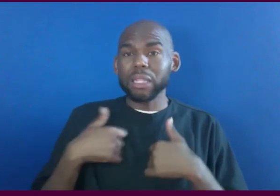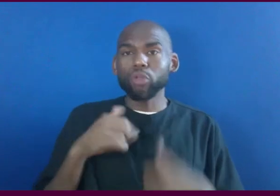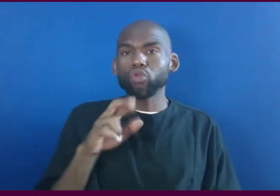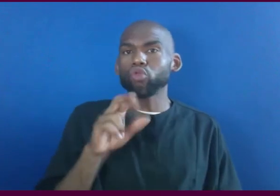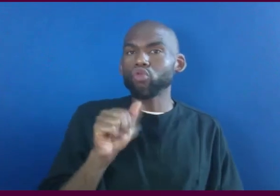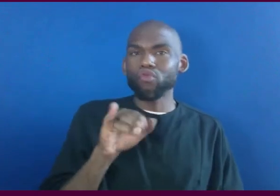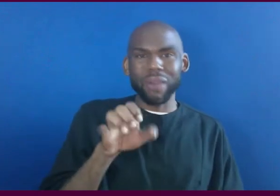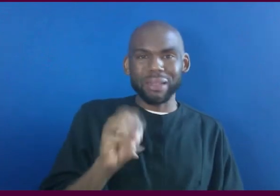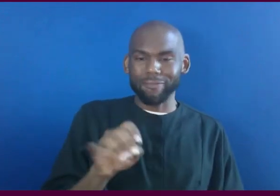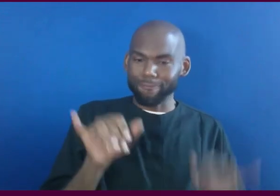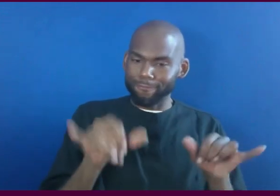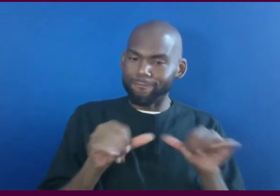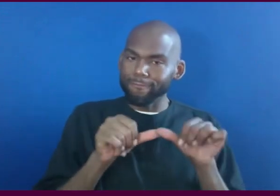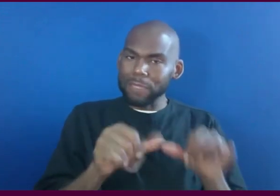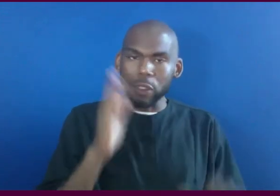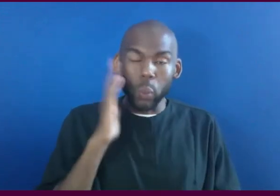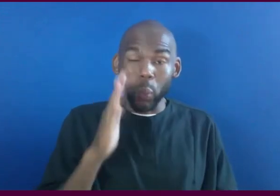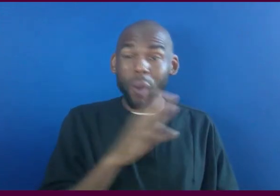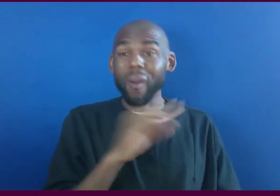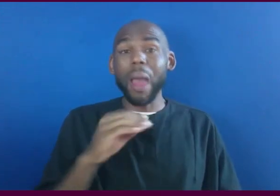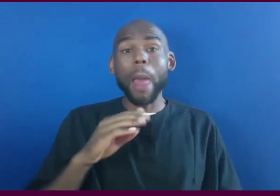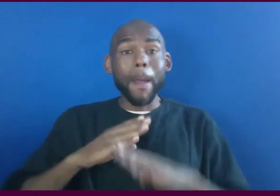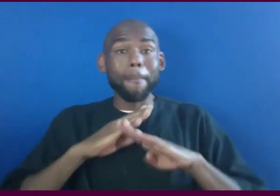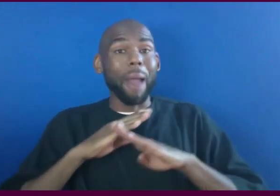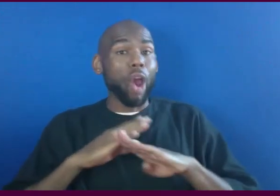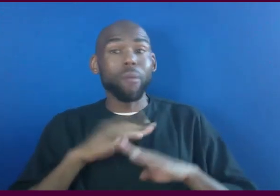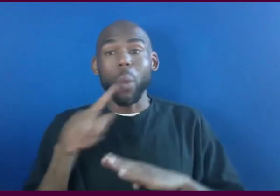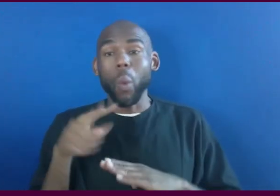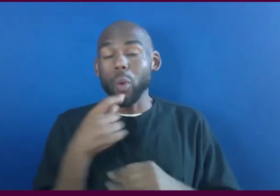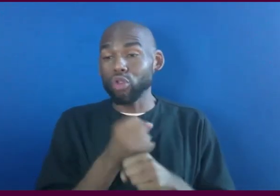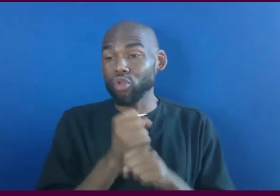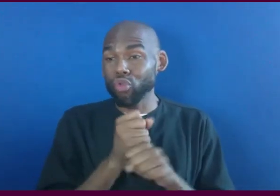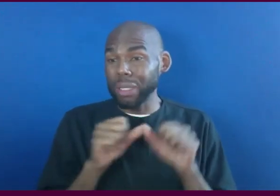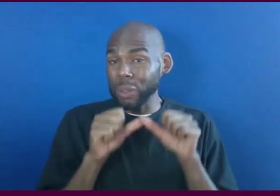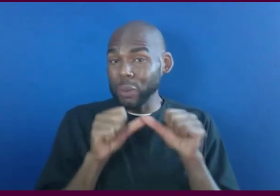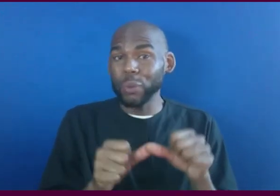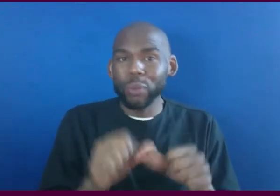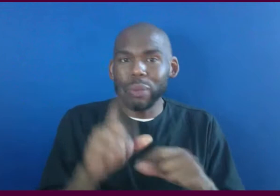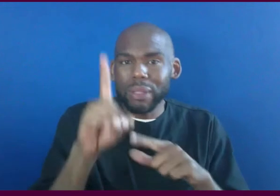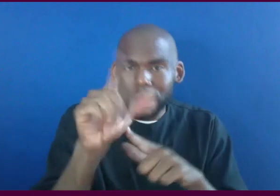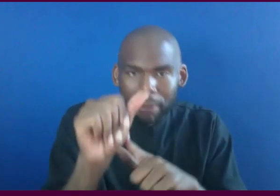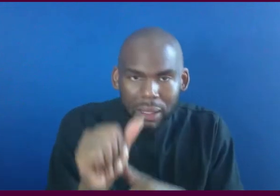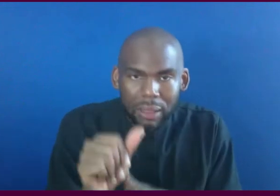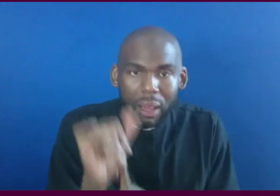And yeah, definitely those societal barriers, only continue to create disability, which